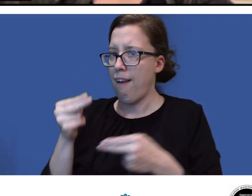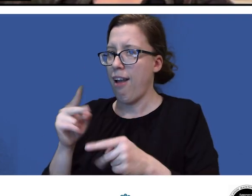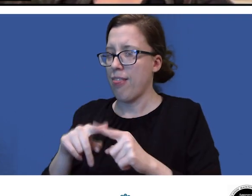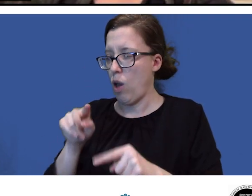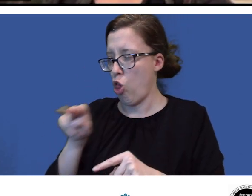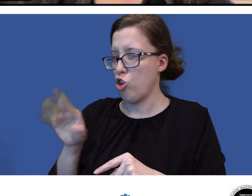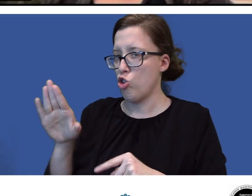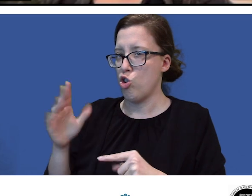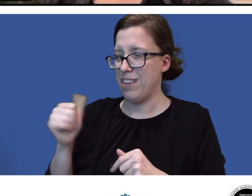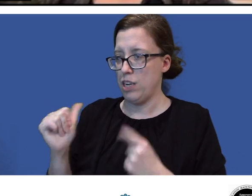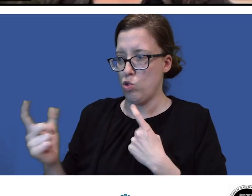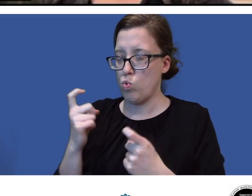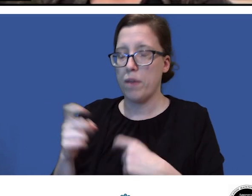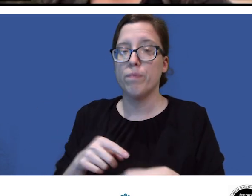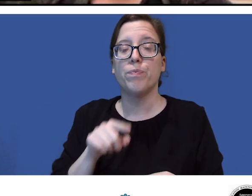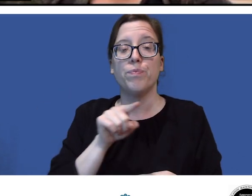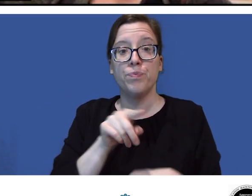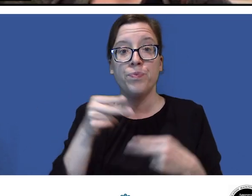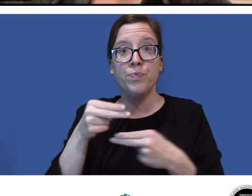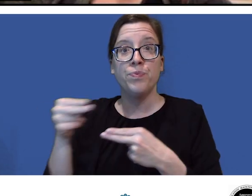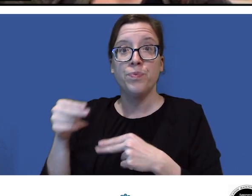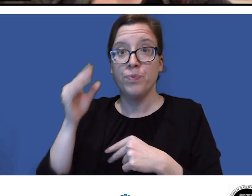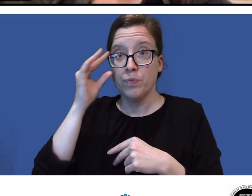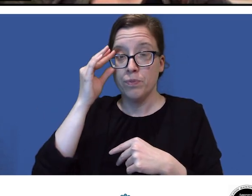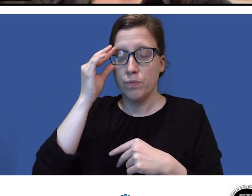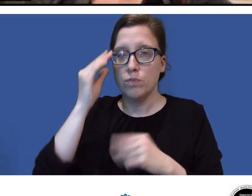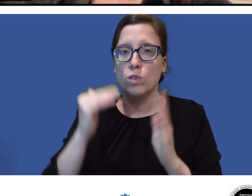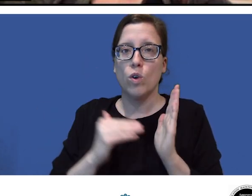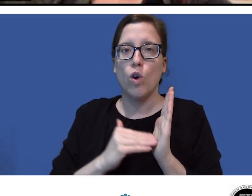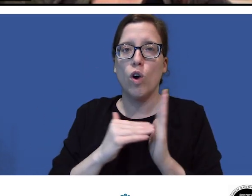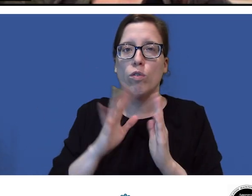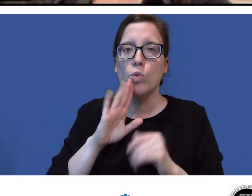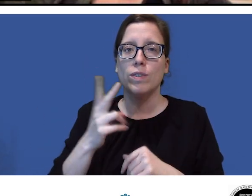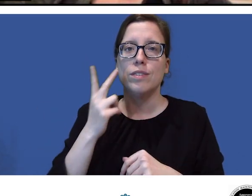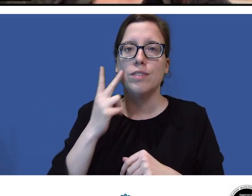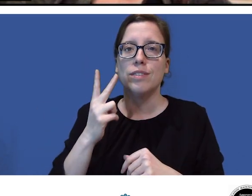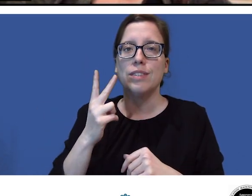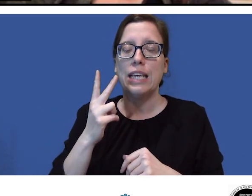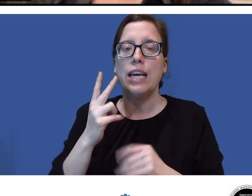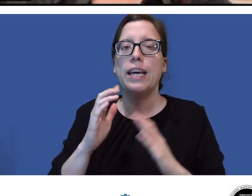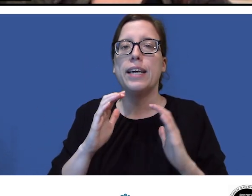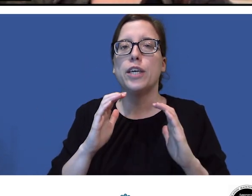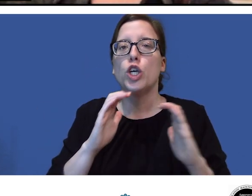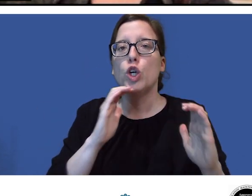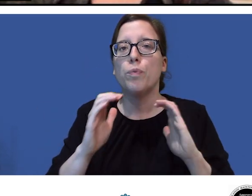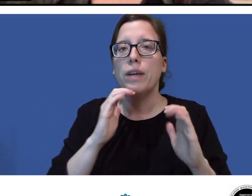difficulty communicating with people in a meaningful way.